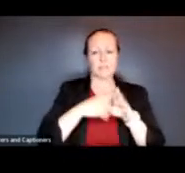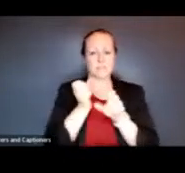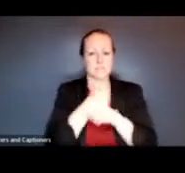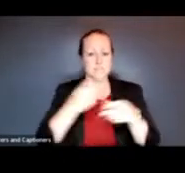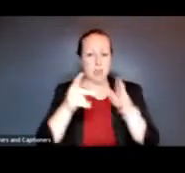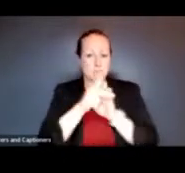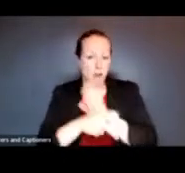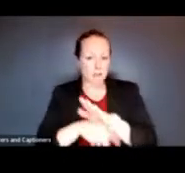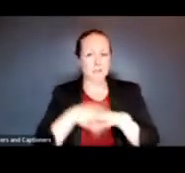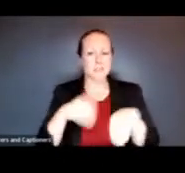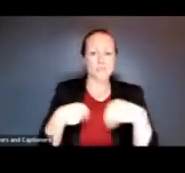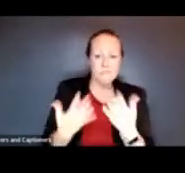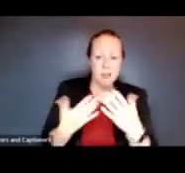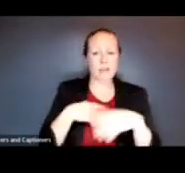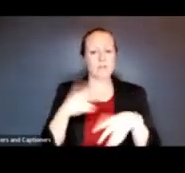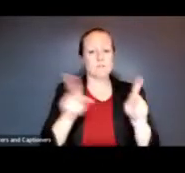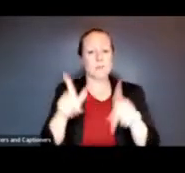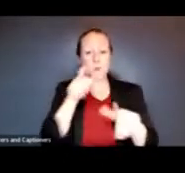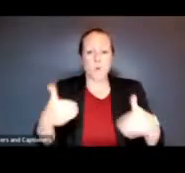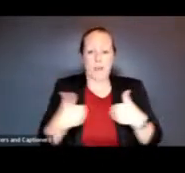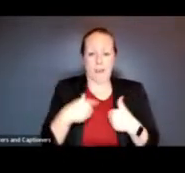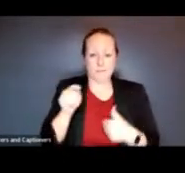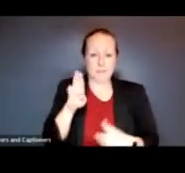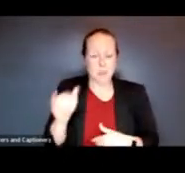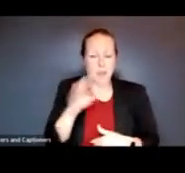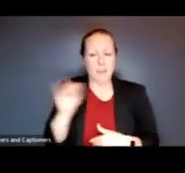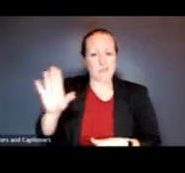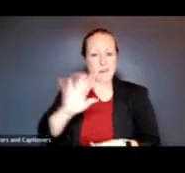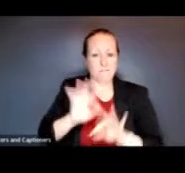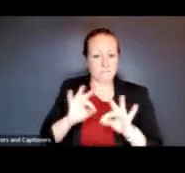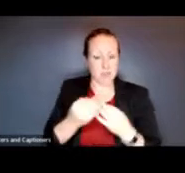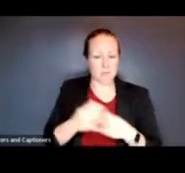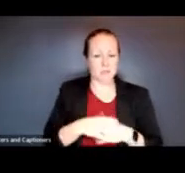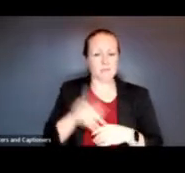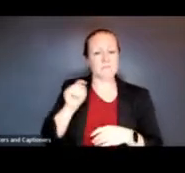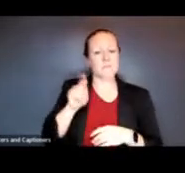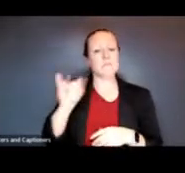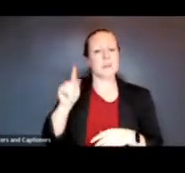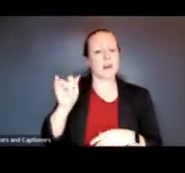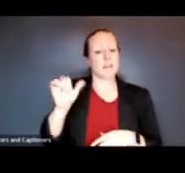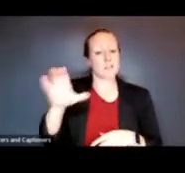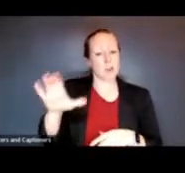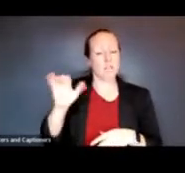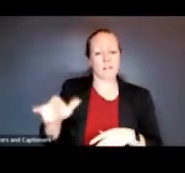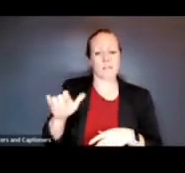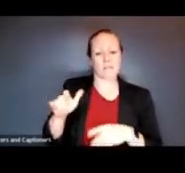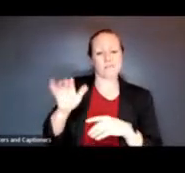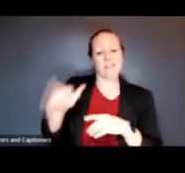administered by Human Services Research Institute who's who I work for in with the assistance of the National Association of